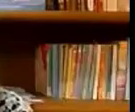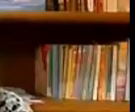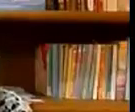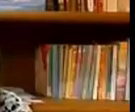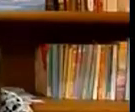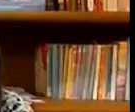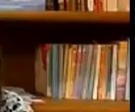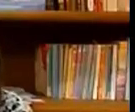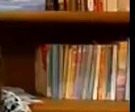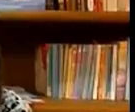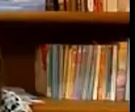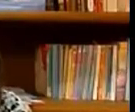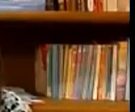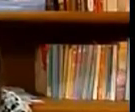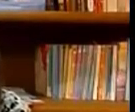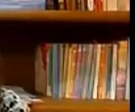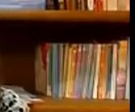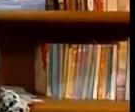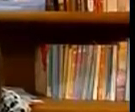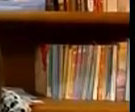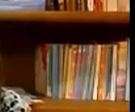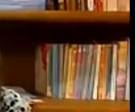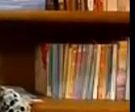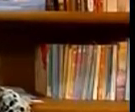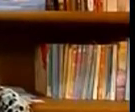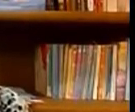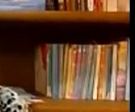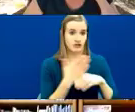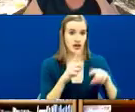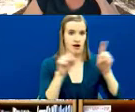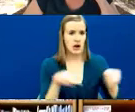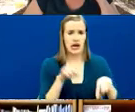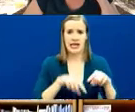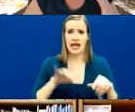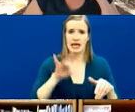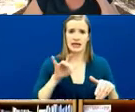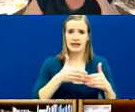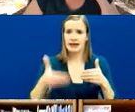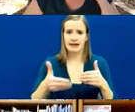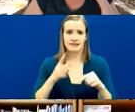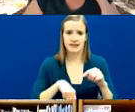have to reshare and use a different window. Okay. So like Jennifer said